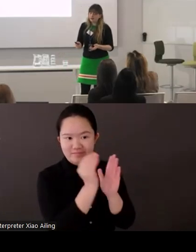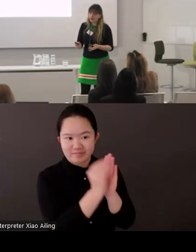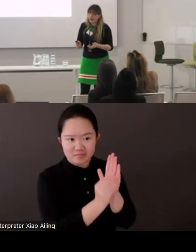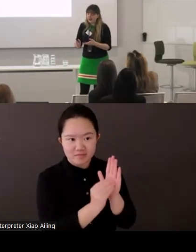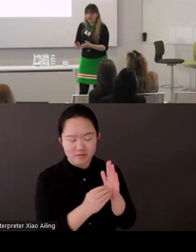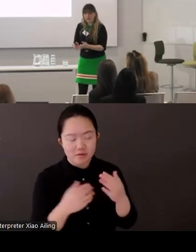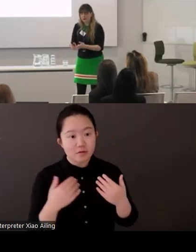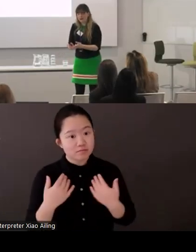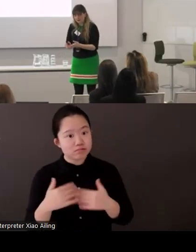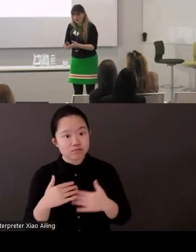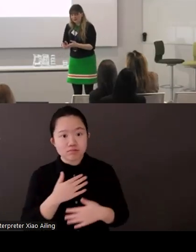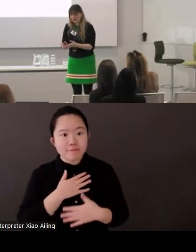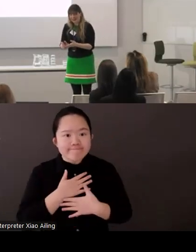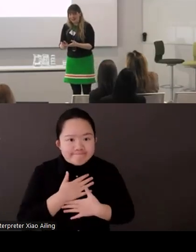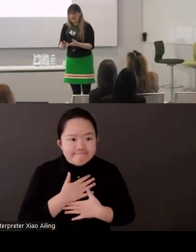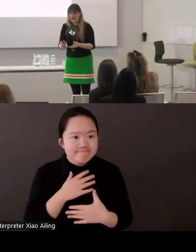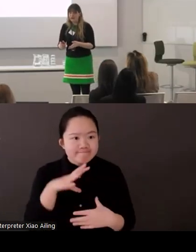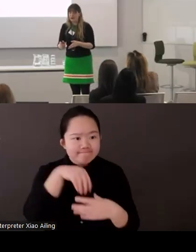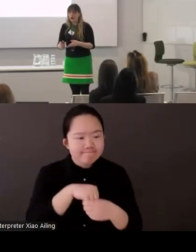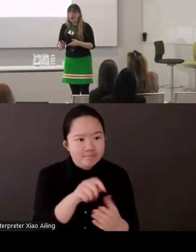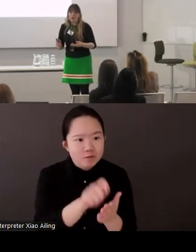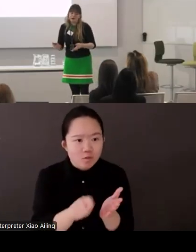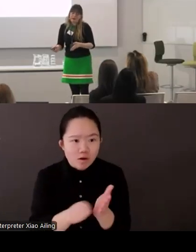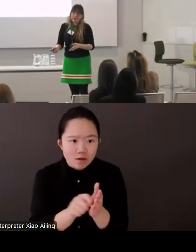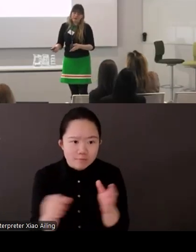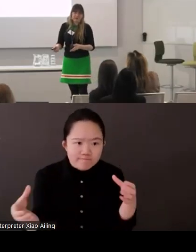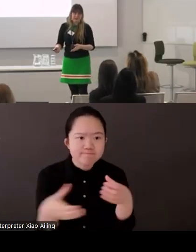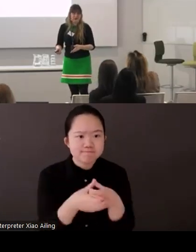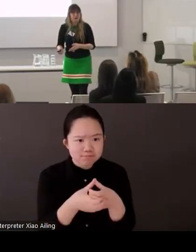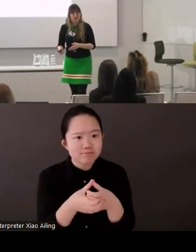I had an incredibly credibly hard time, you know, putting my disability into words.